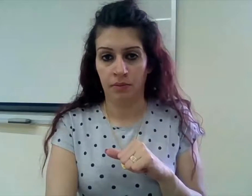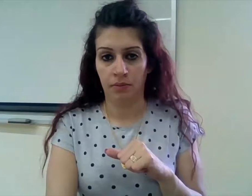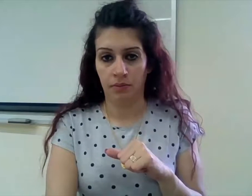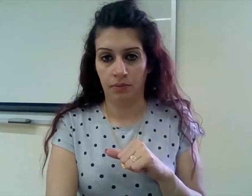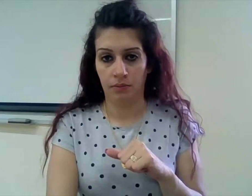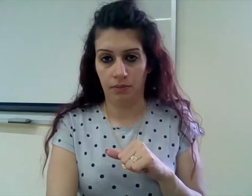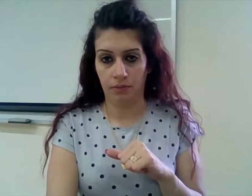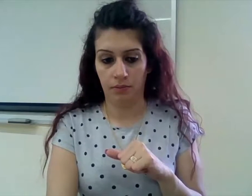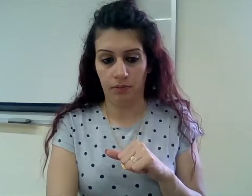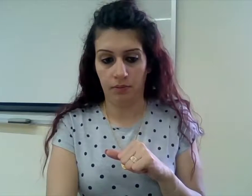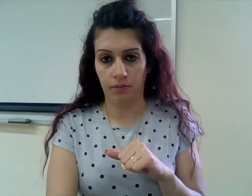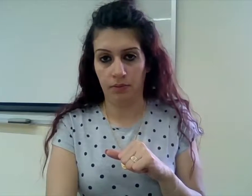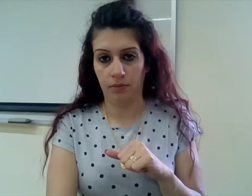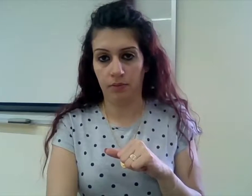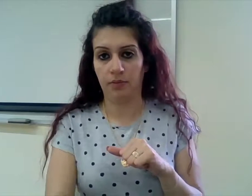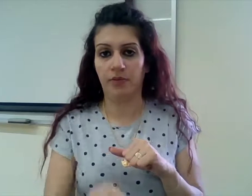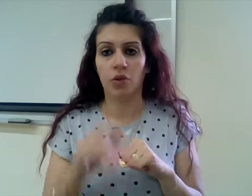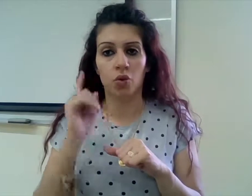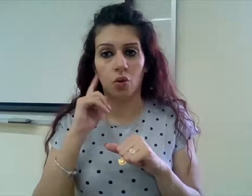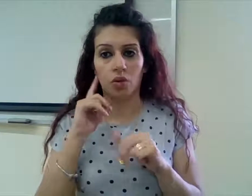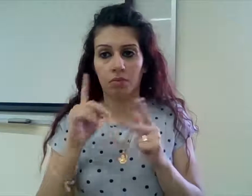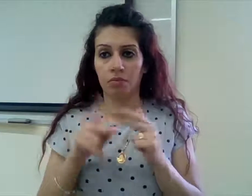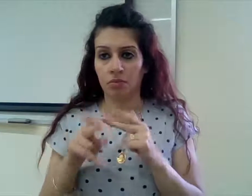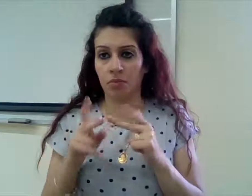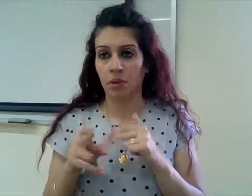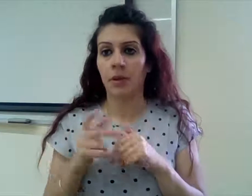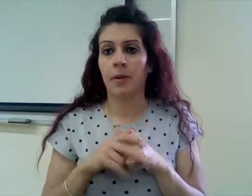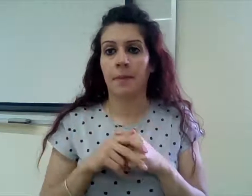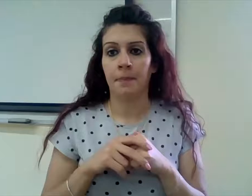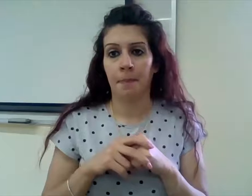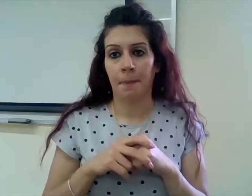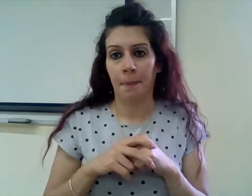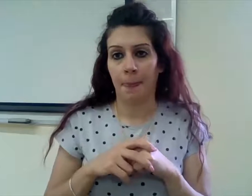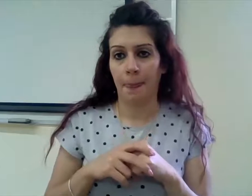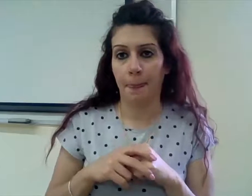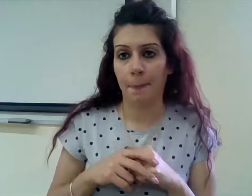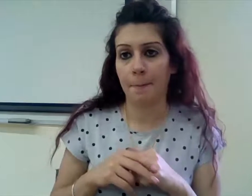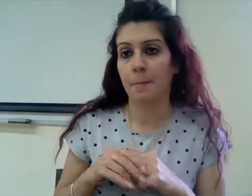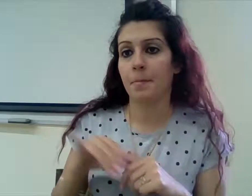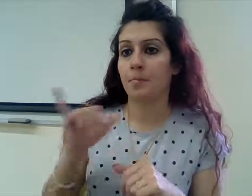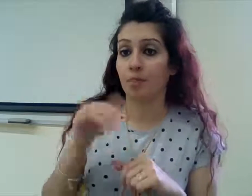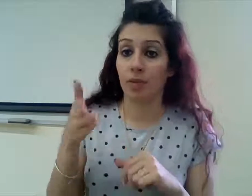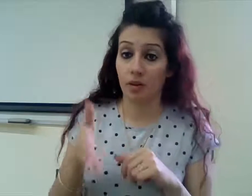learning disabilities one of the we mentioned in my presentation of our